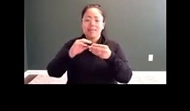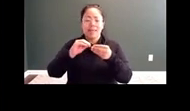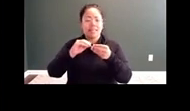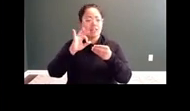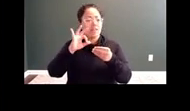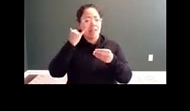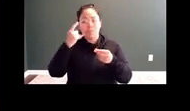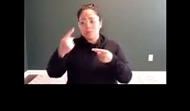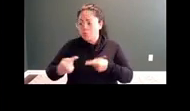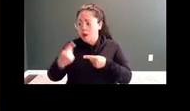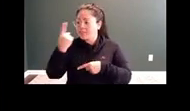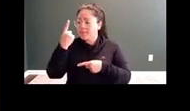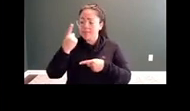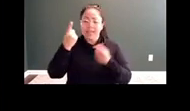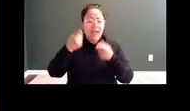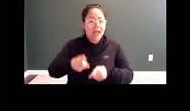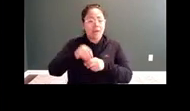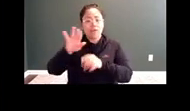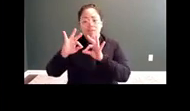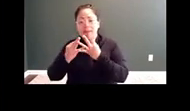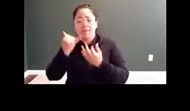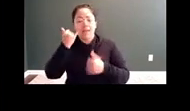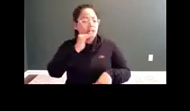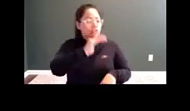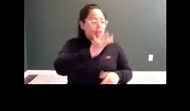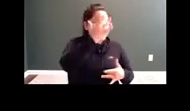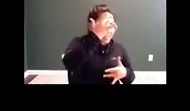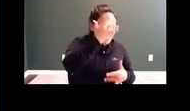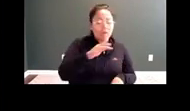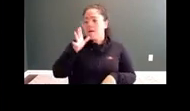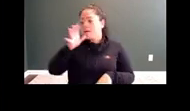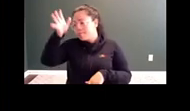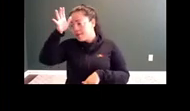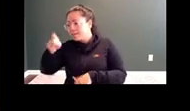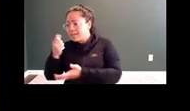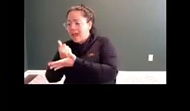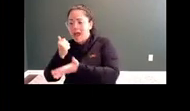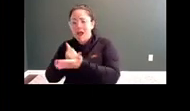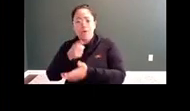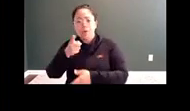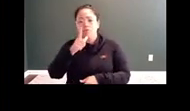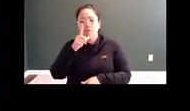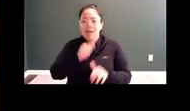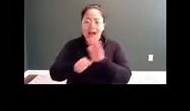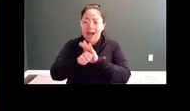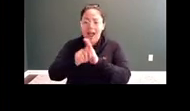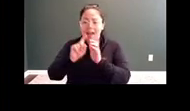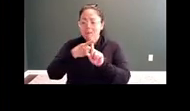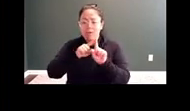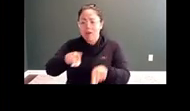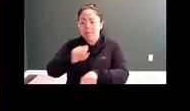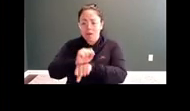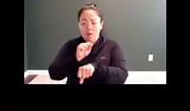with something going on in your family, if the child is sick or a parent needs help, or something's going on, you don't have to hide that when you come to work at LUNA. That can be part of who you are.